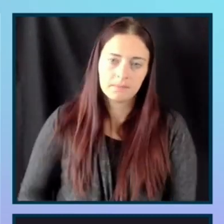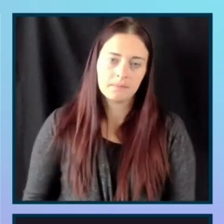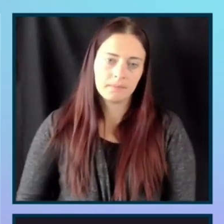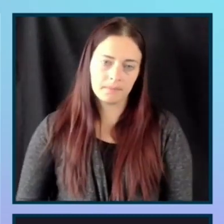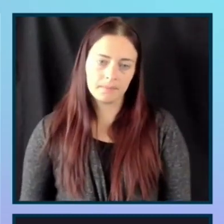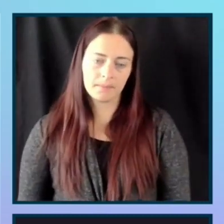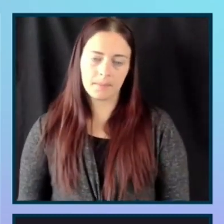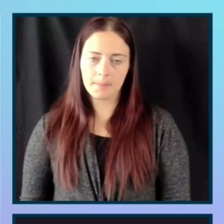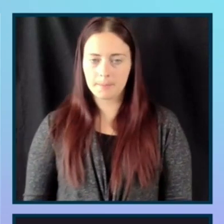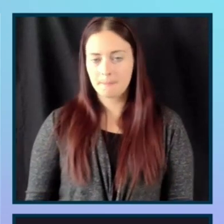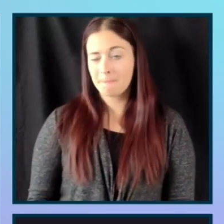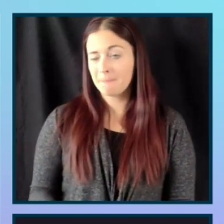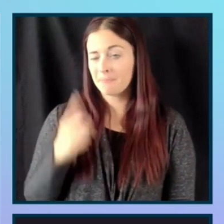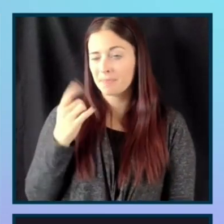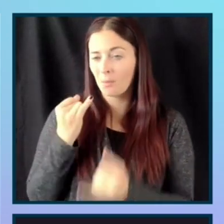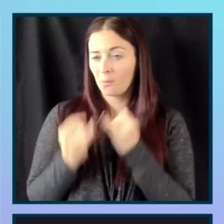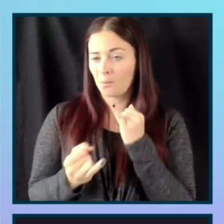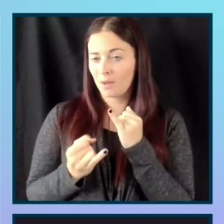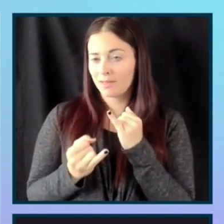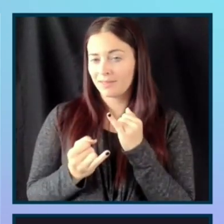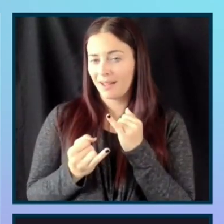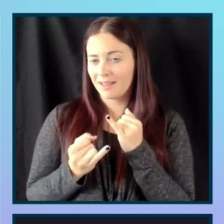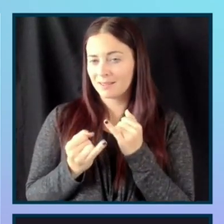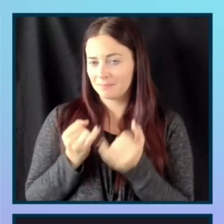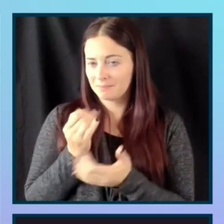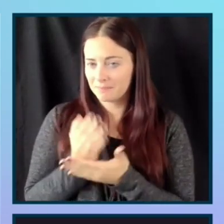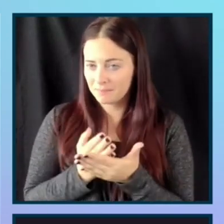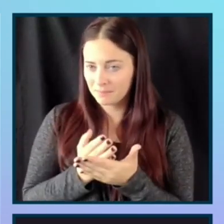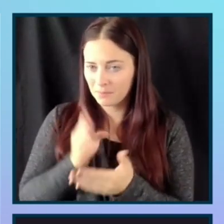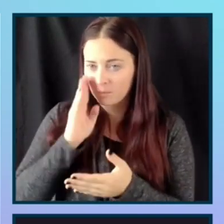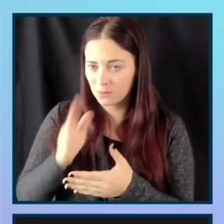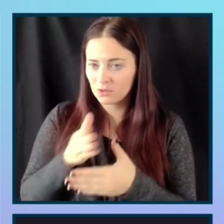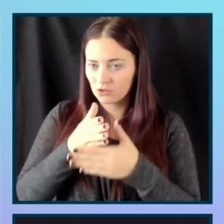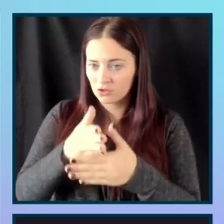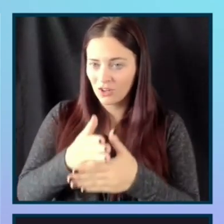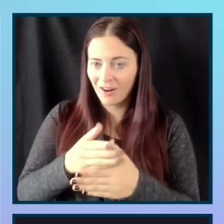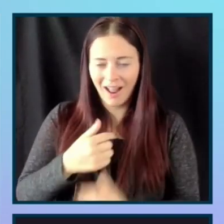Then there's one last piece, and one which I am particularly passionate about,